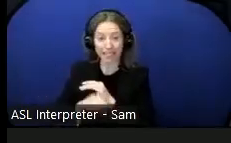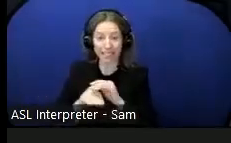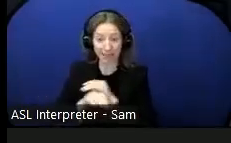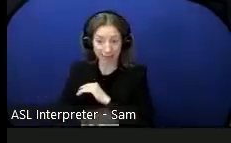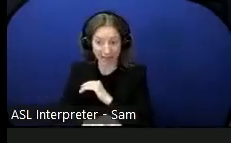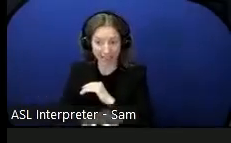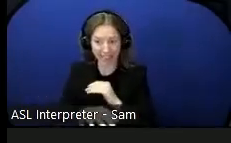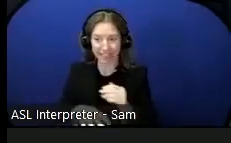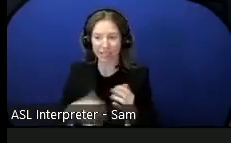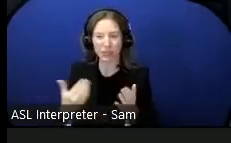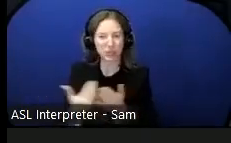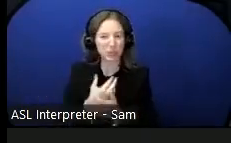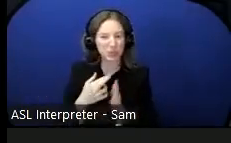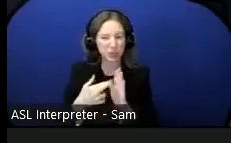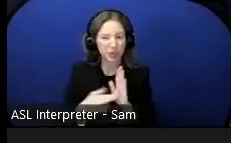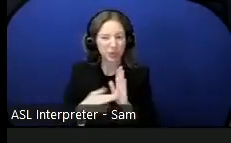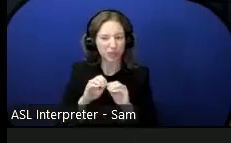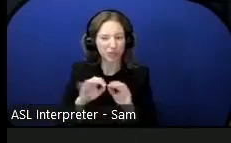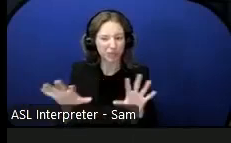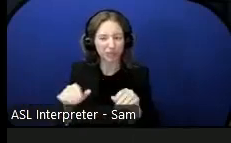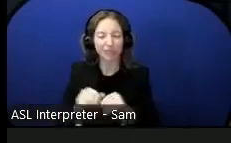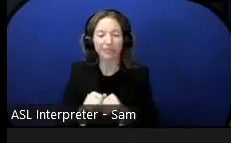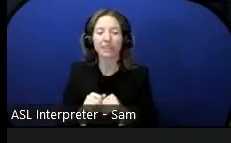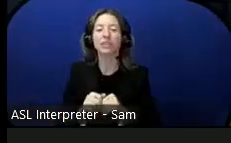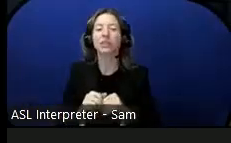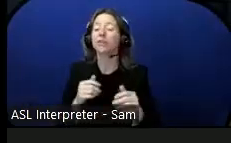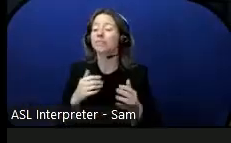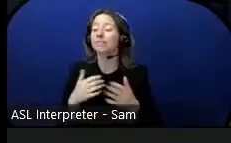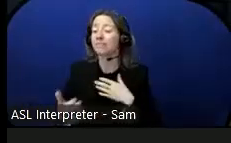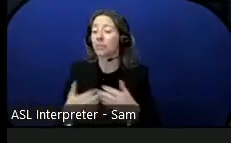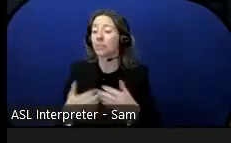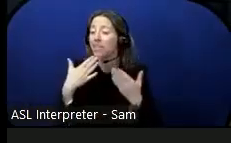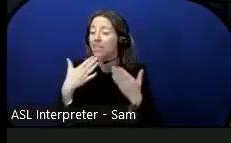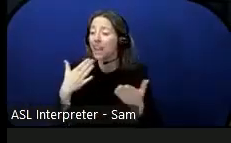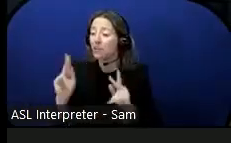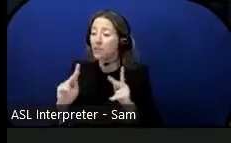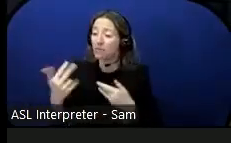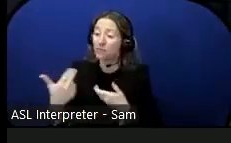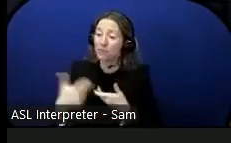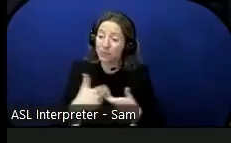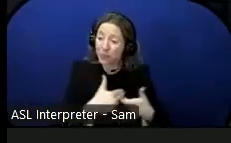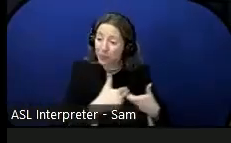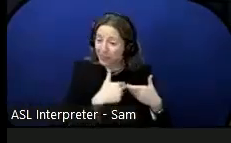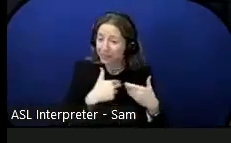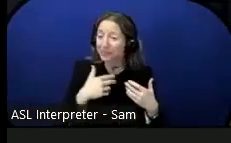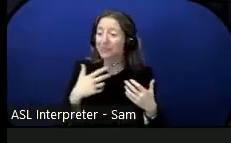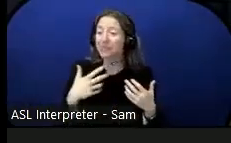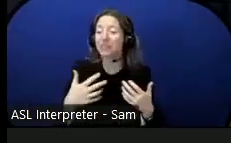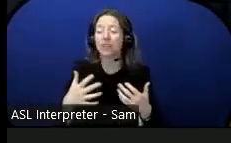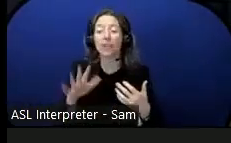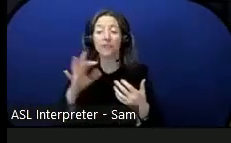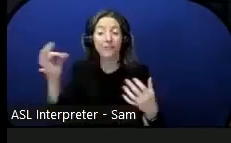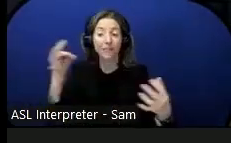we've gotten great feedback from everyone um... and I'm just...